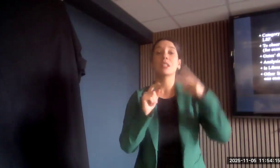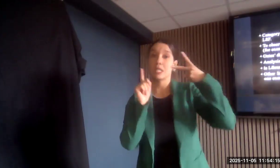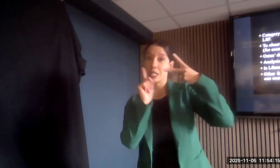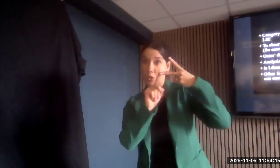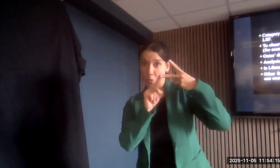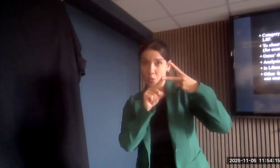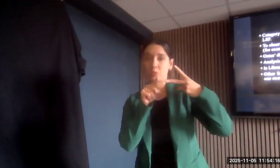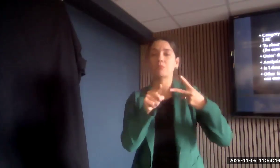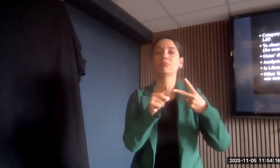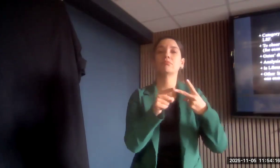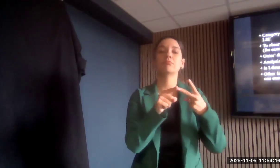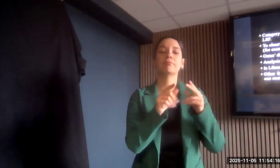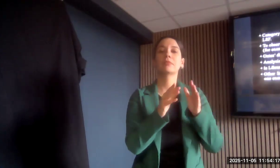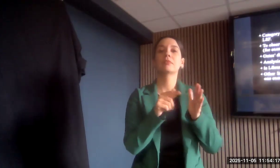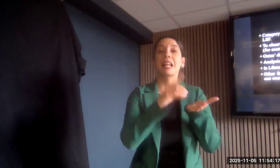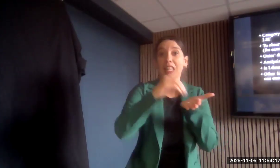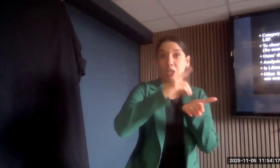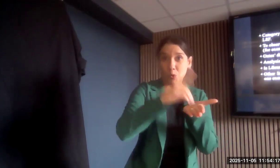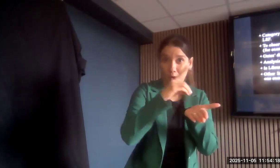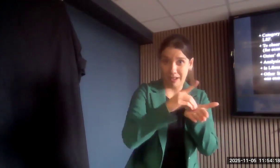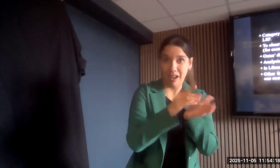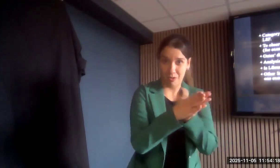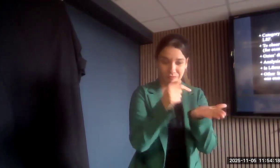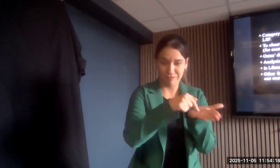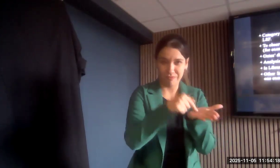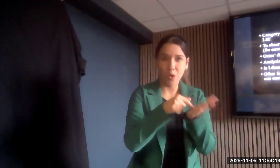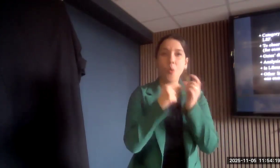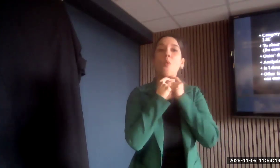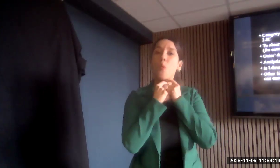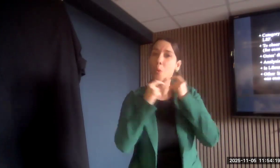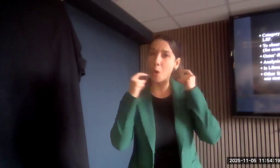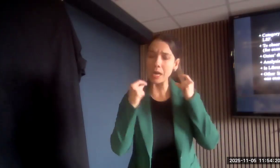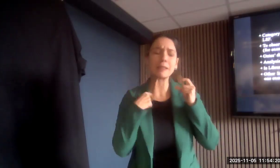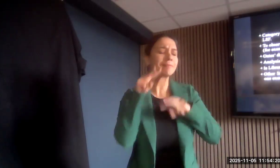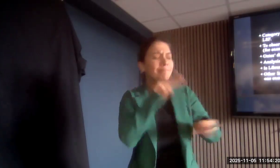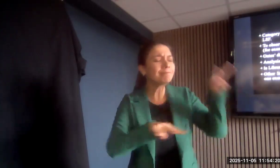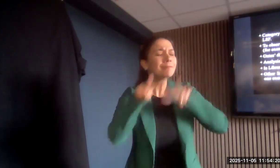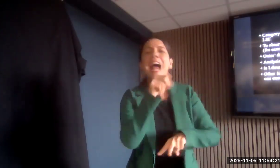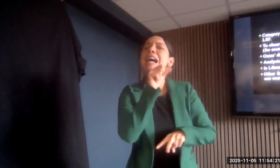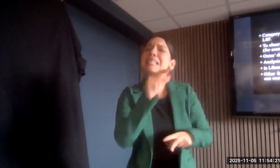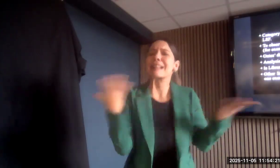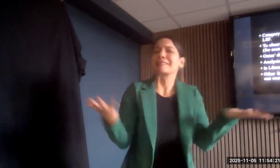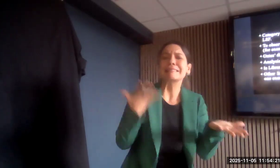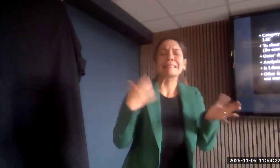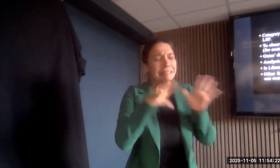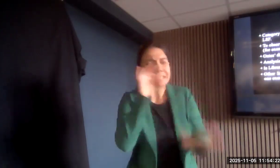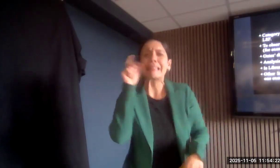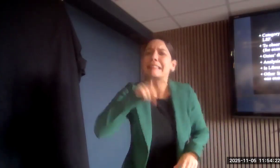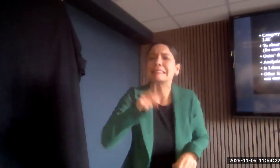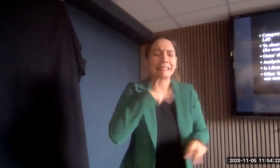Secondly, the second point on my slide here. In the Oates dictionary,